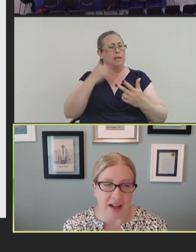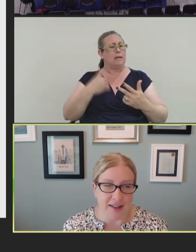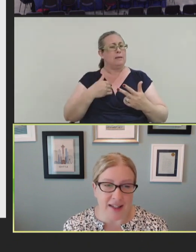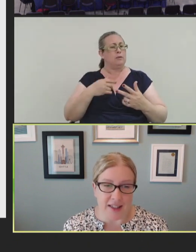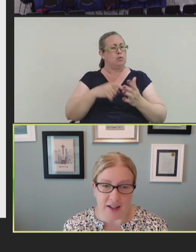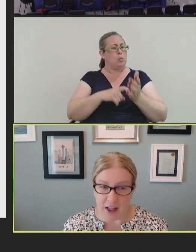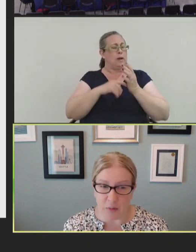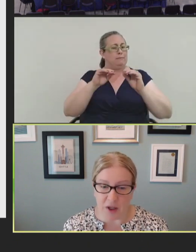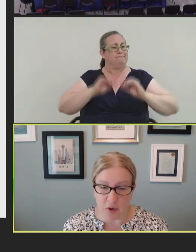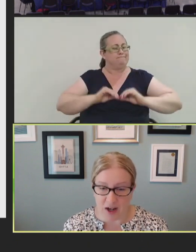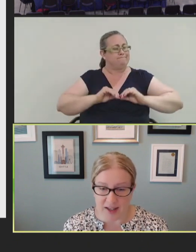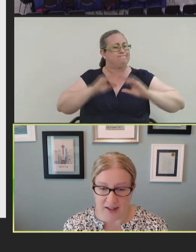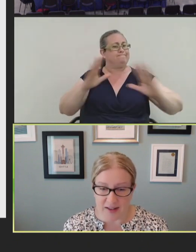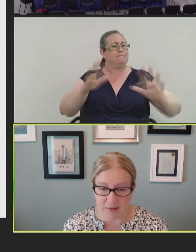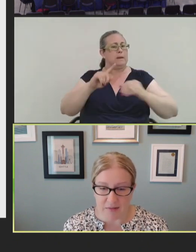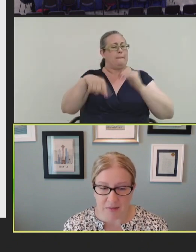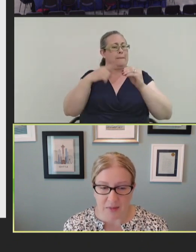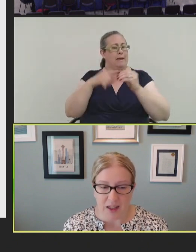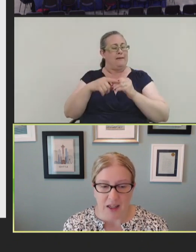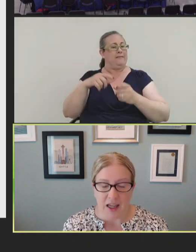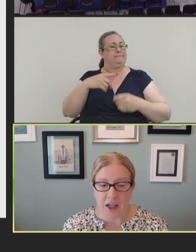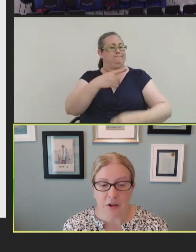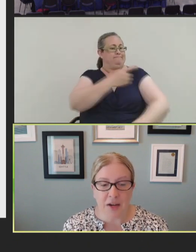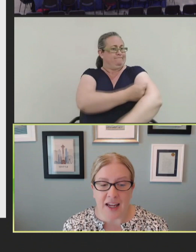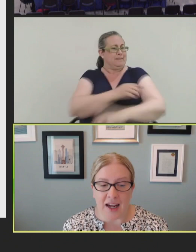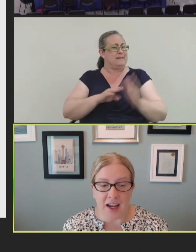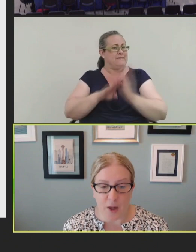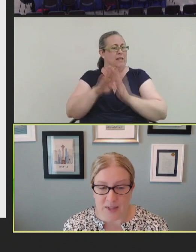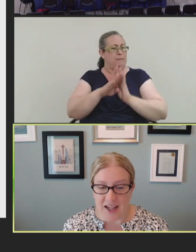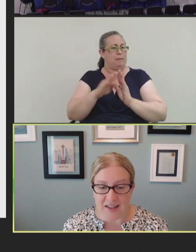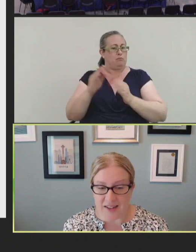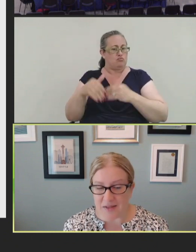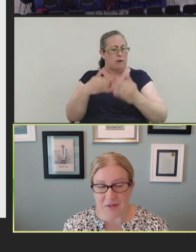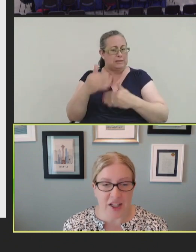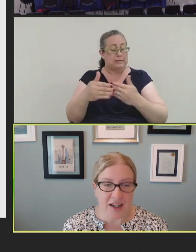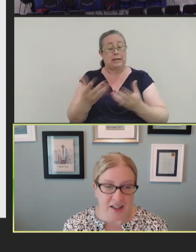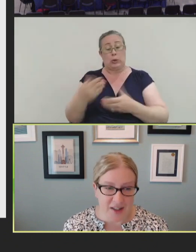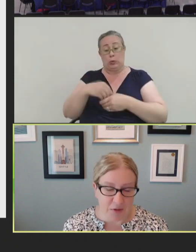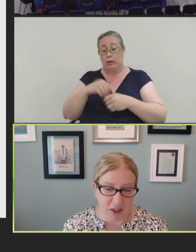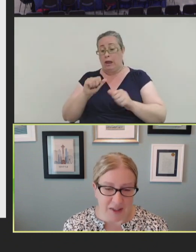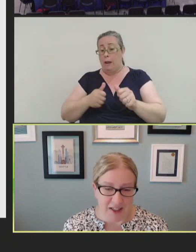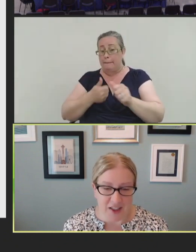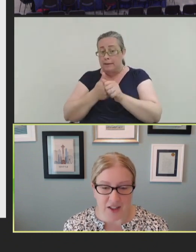vaccine development process, including any updates, changes in recommendations,